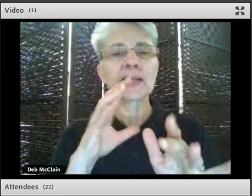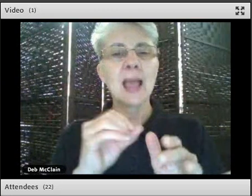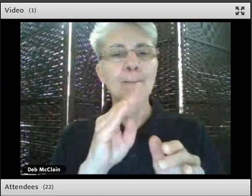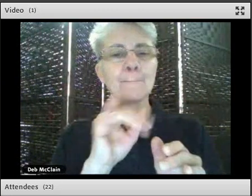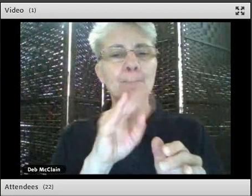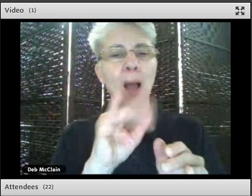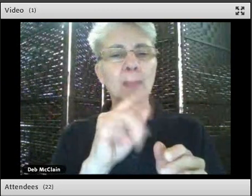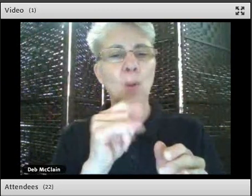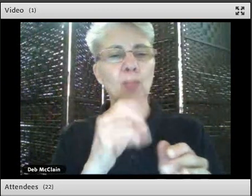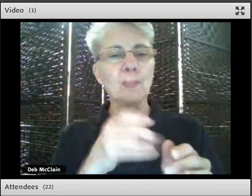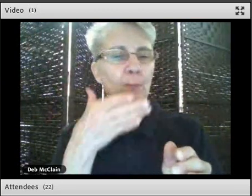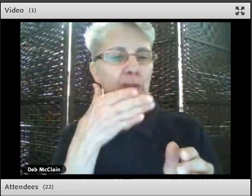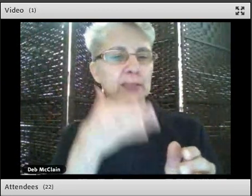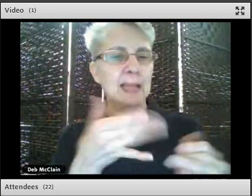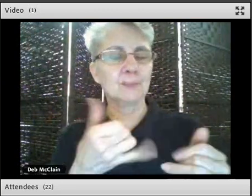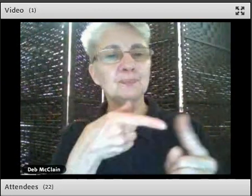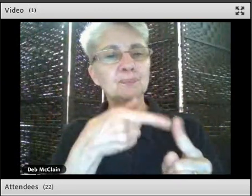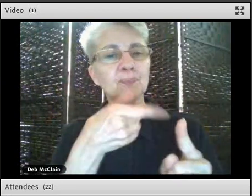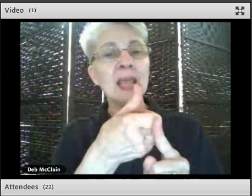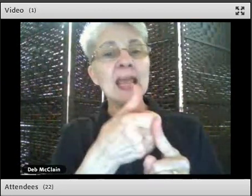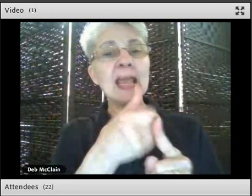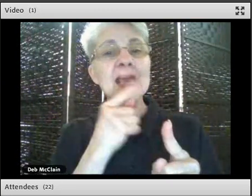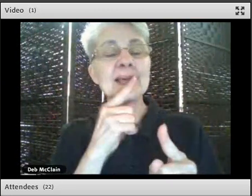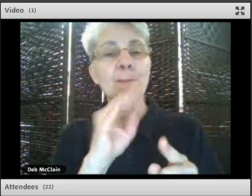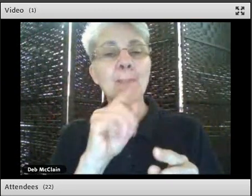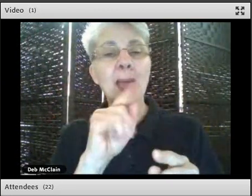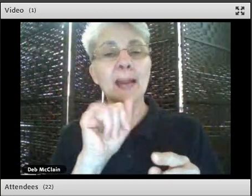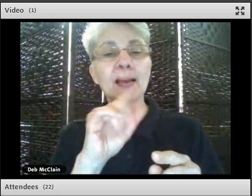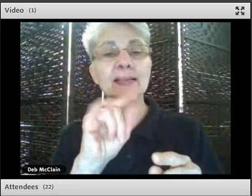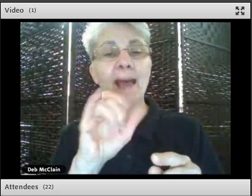Bobby Bothmann is a metadata and emerging technologies librarian